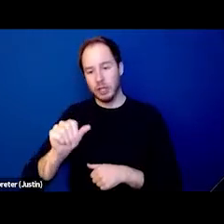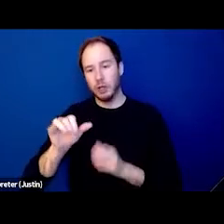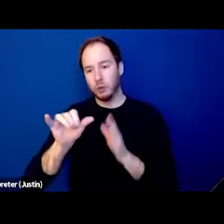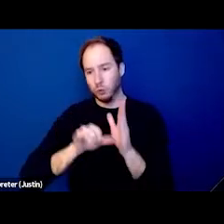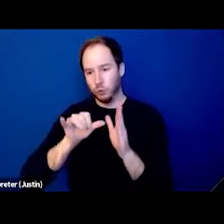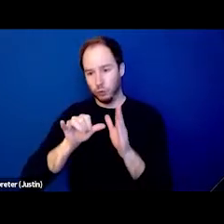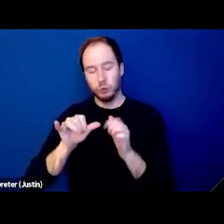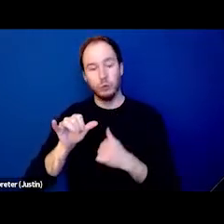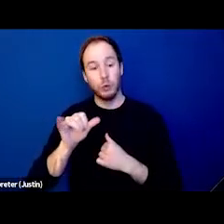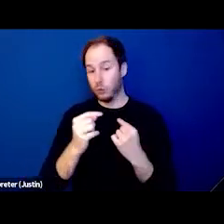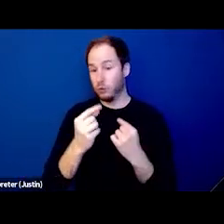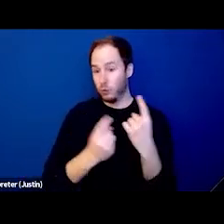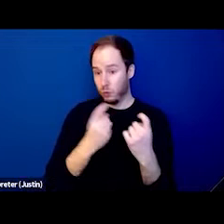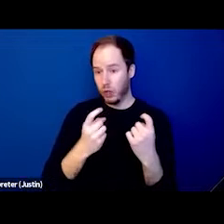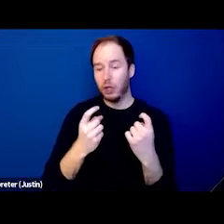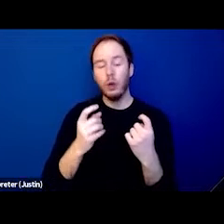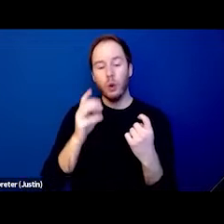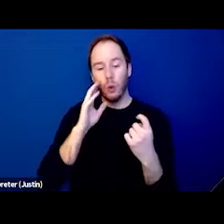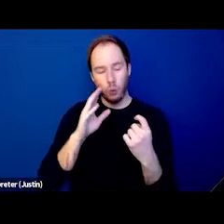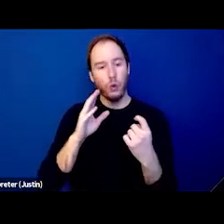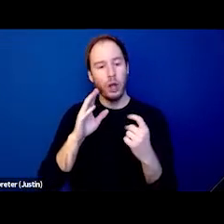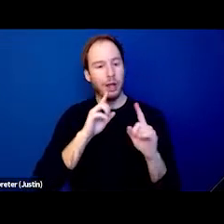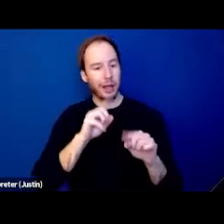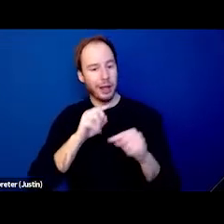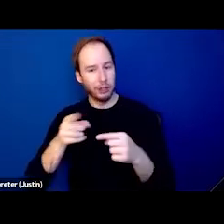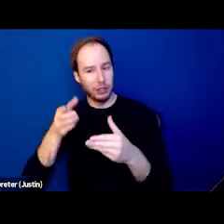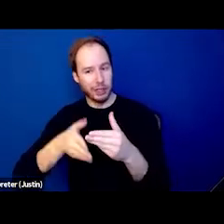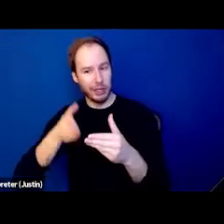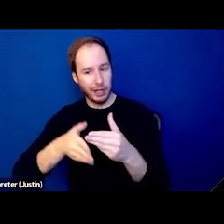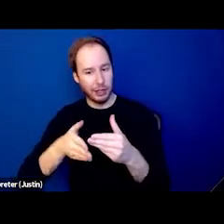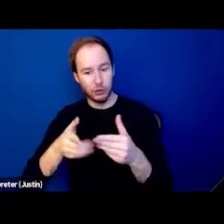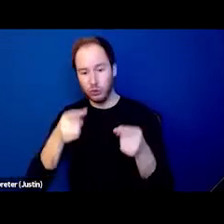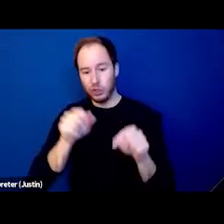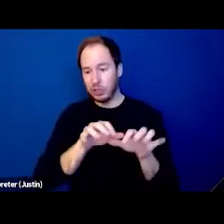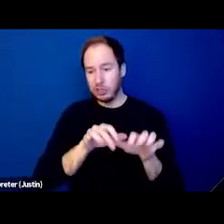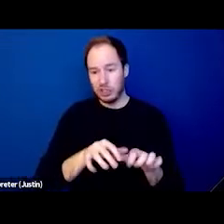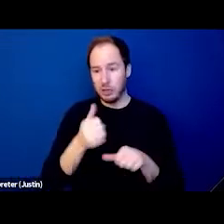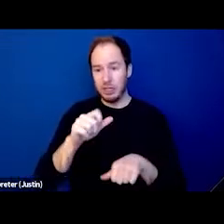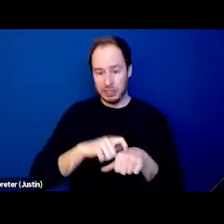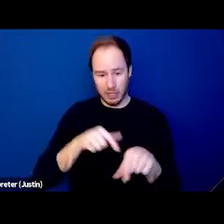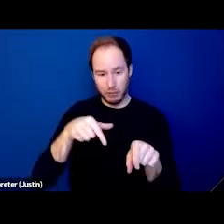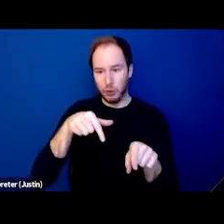We'll take questions at the end of the presentation. So please submit these questions through the Q&A feature.